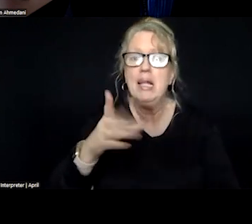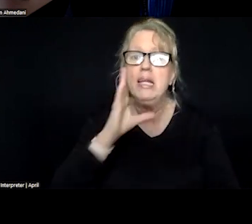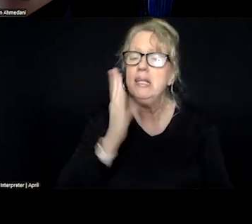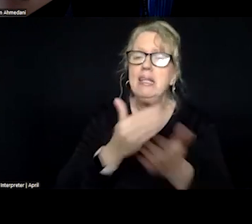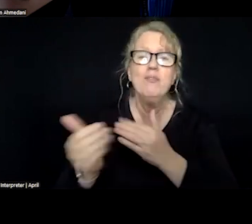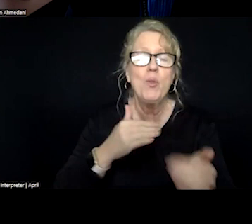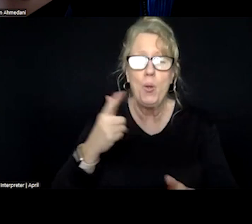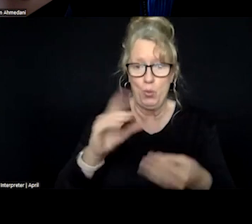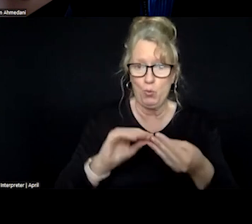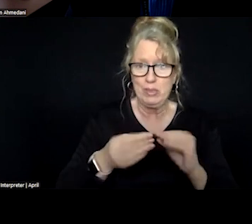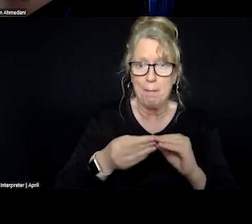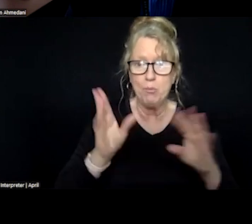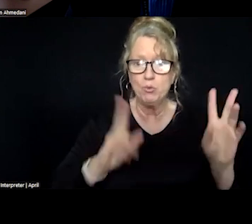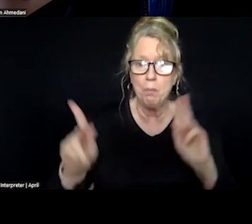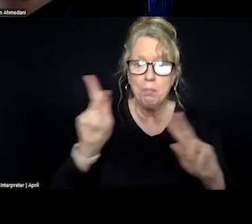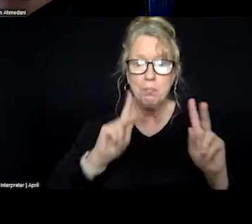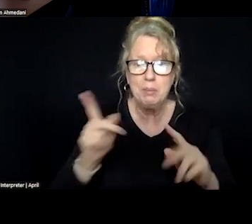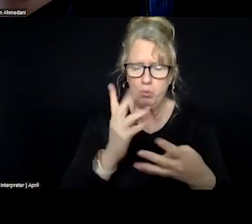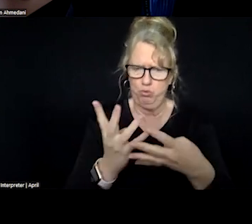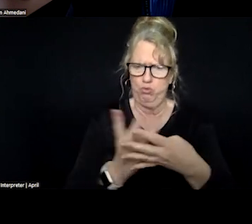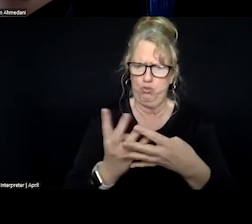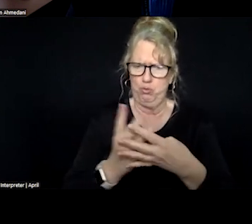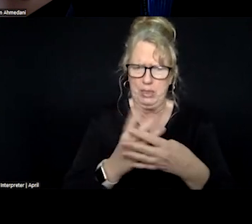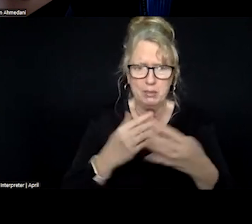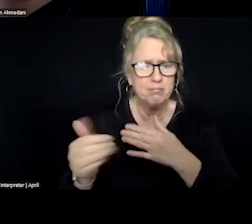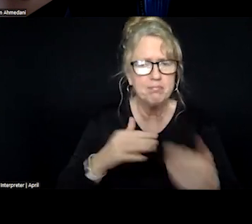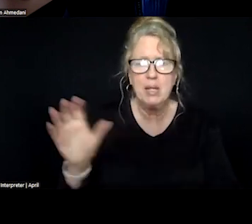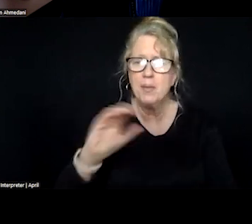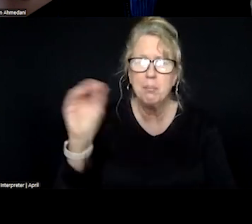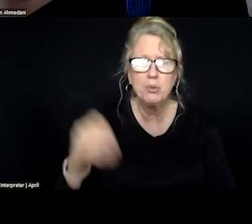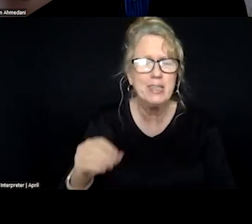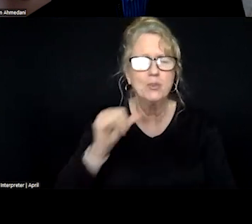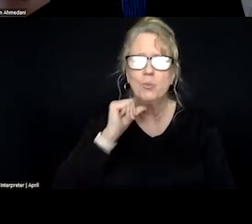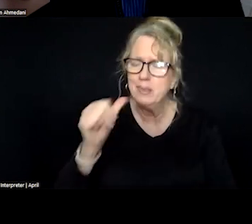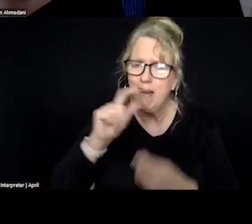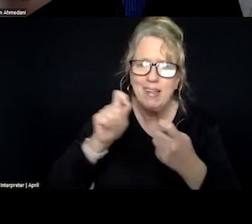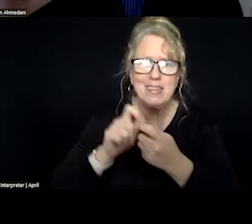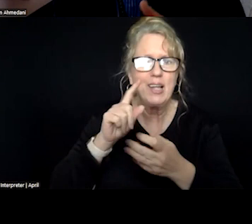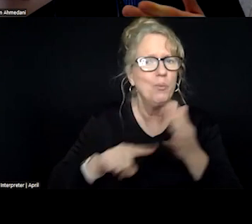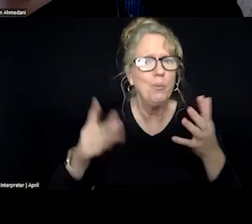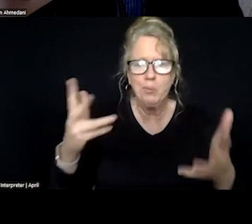NUMBERS OF PEOPLE WERE GETTING SCREENED, EVEN THOUGH THE PERCENTS ARE NOT WHAT WE WANTED.